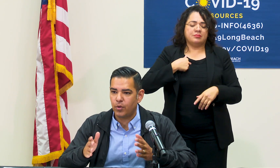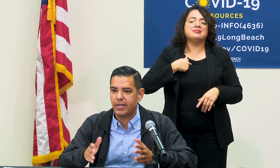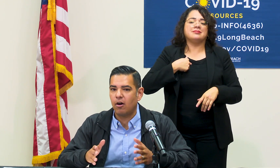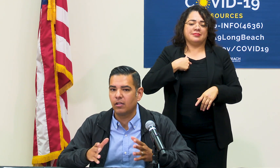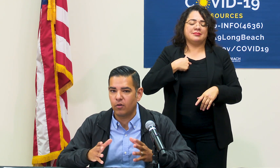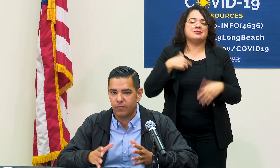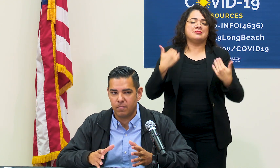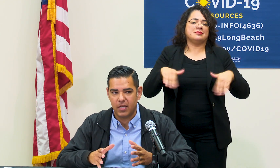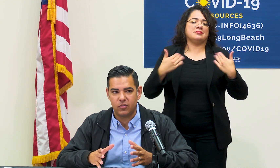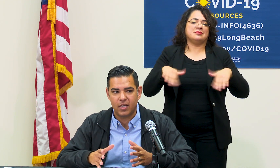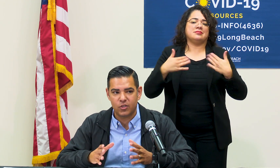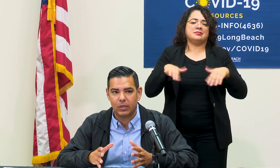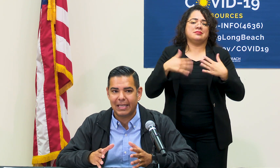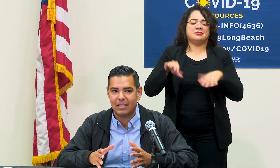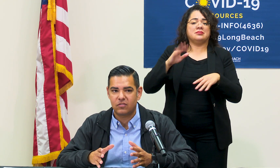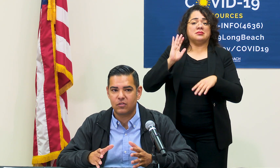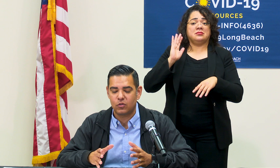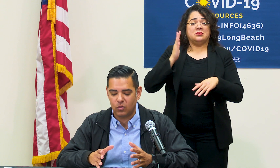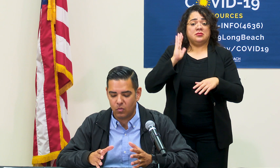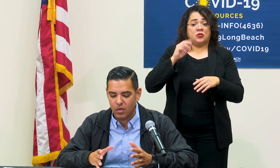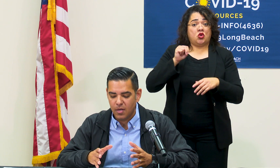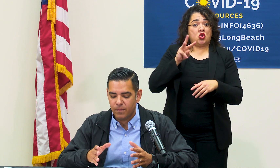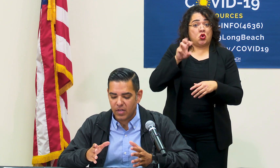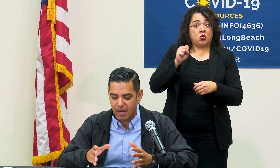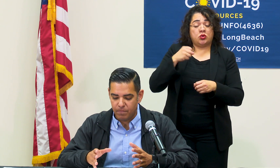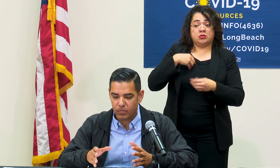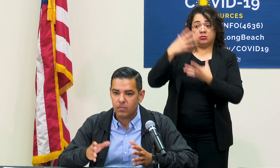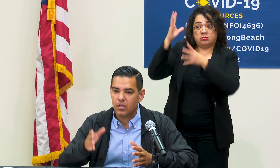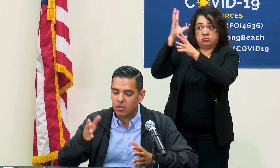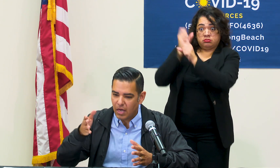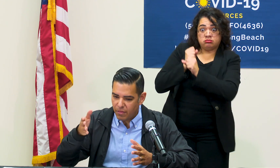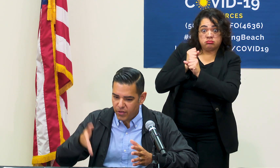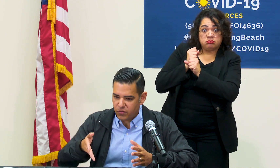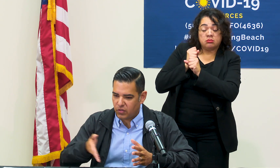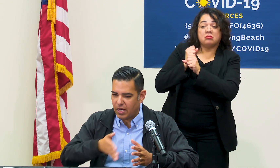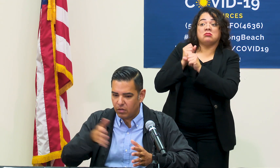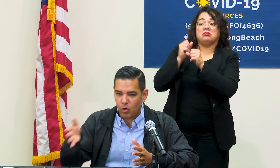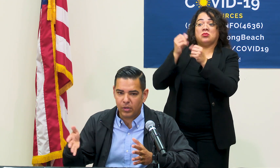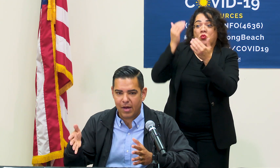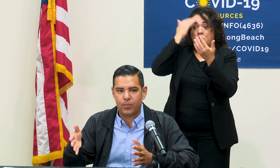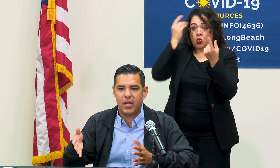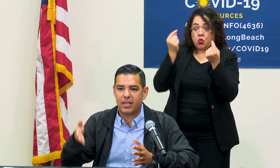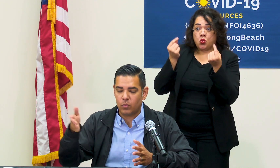are putting all of our information as it relates to this global outbreak and